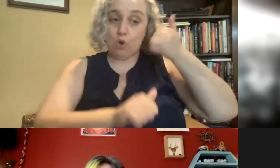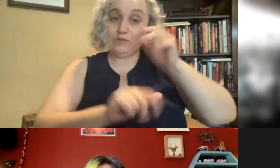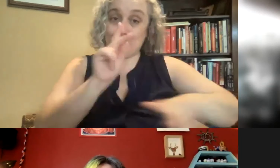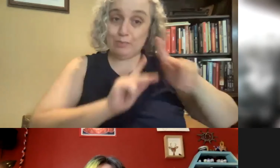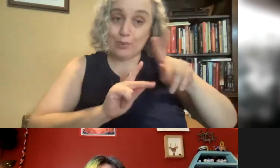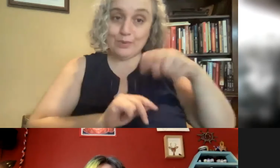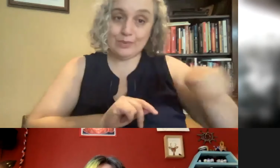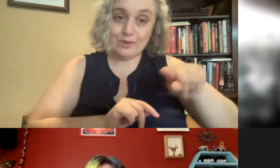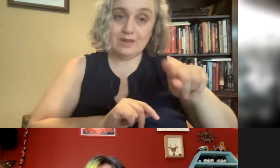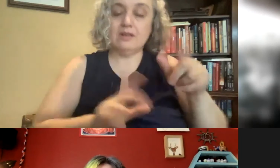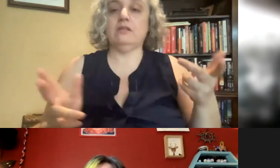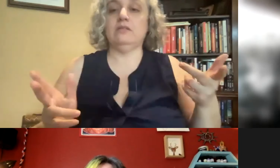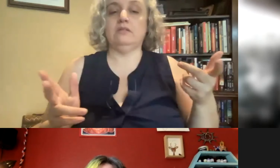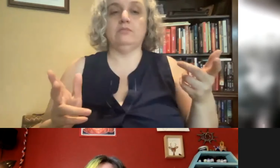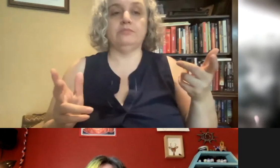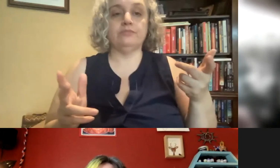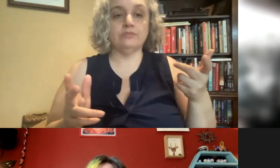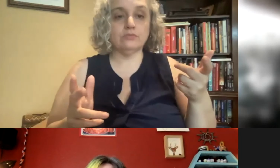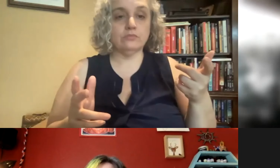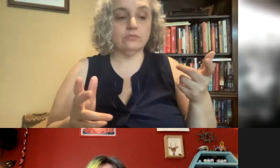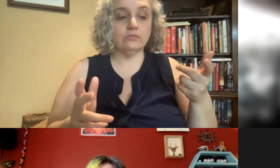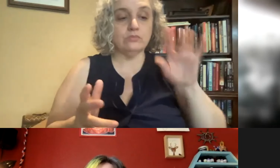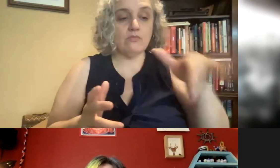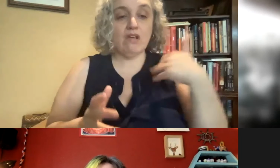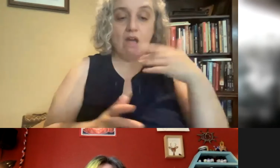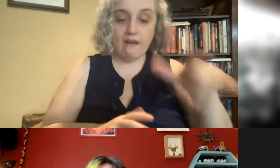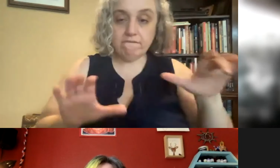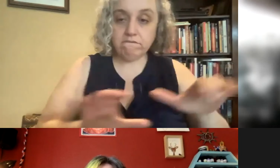a single particular act as opposed.